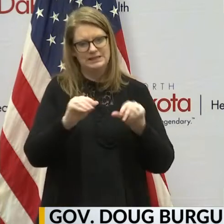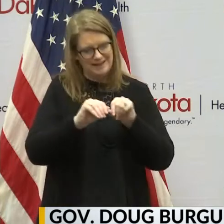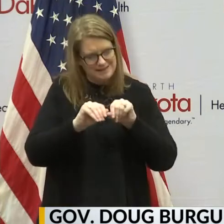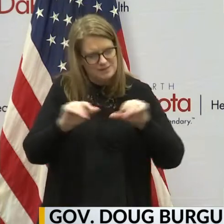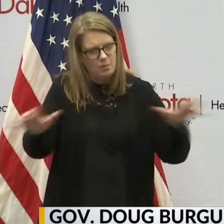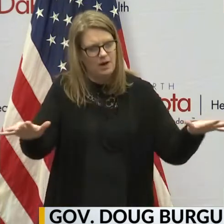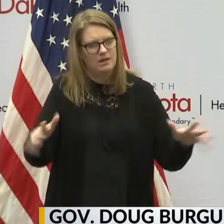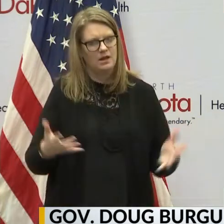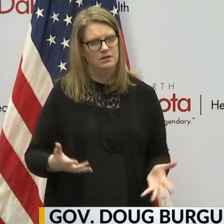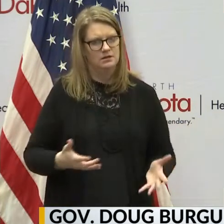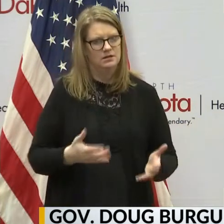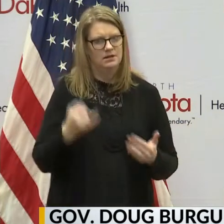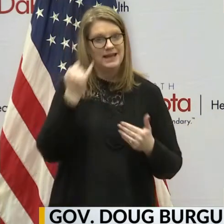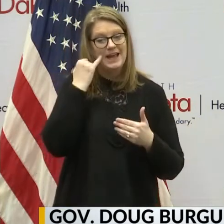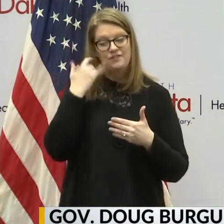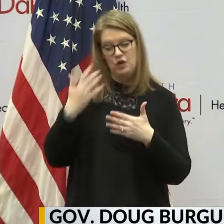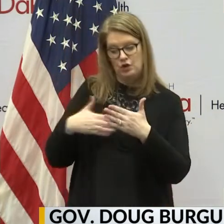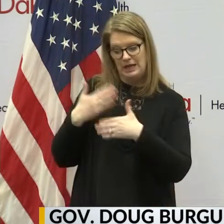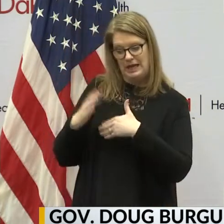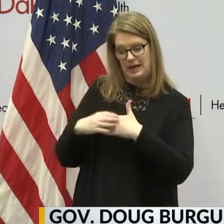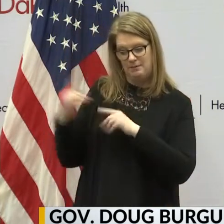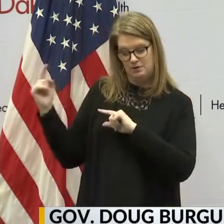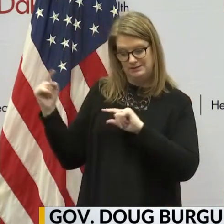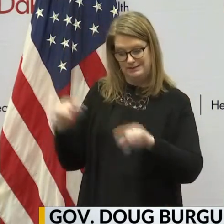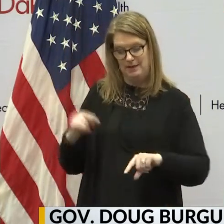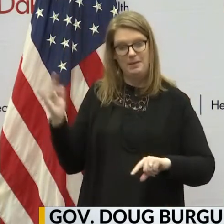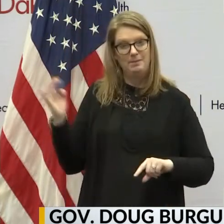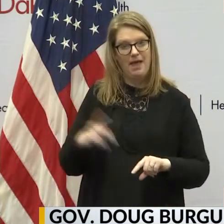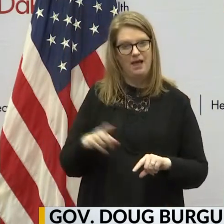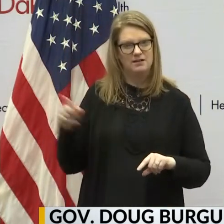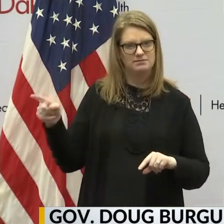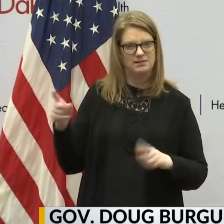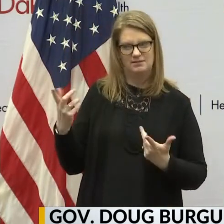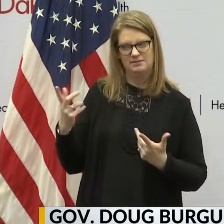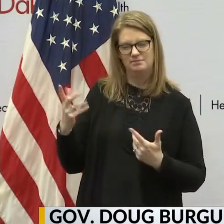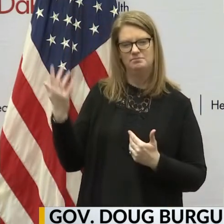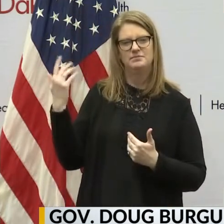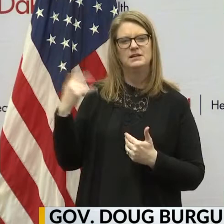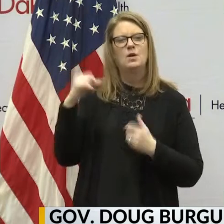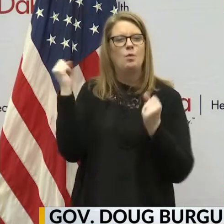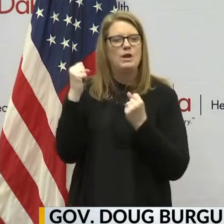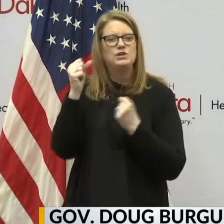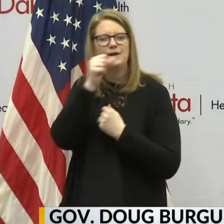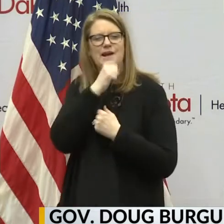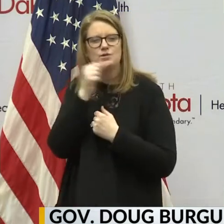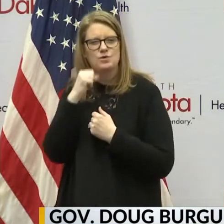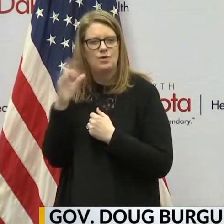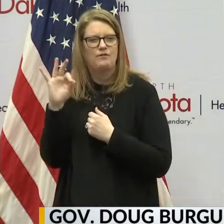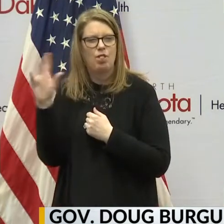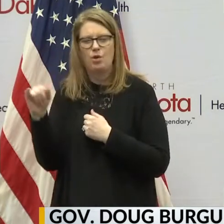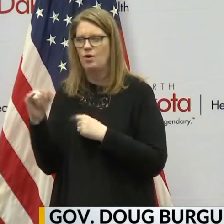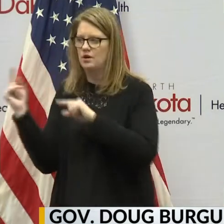SURVEY ONLINE AT HEALTH ENTITY.GOV AND YOU WILL RECEIVE INFORMATION AND WHAT TO WATCH FOR, HOW TO SELF ISOLATE AND SO ON. AGAIN, TRYING TO GET THE WORD